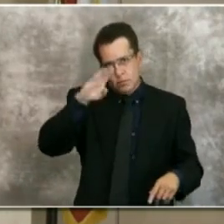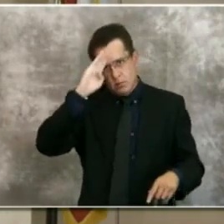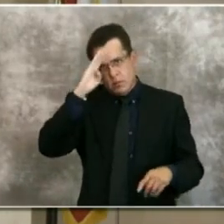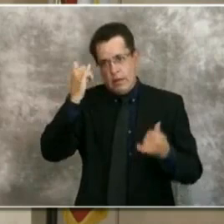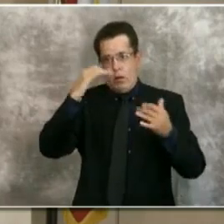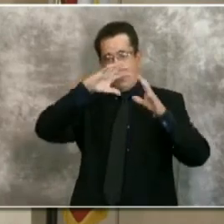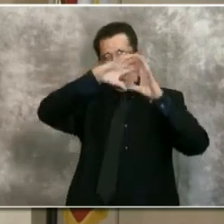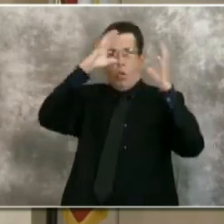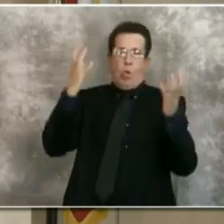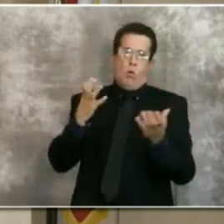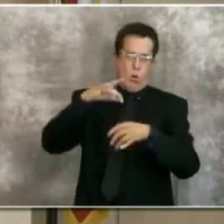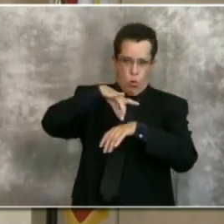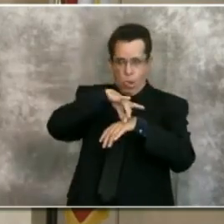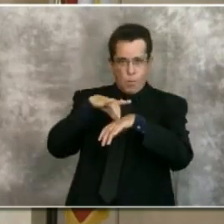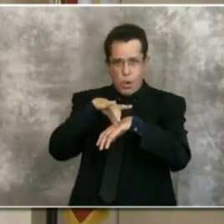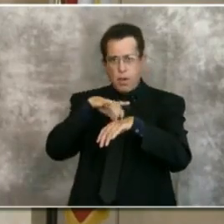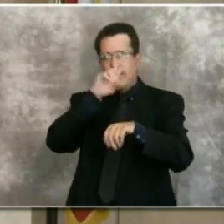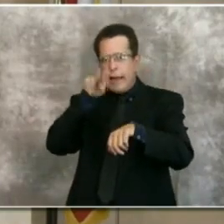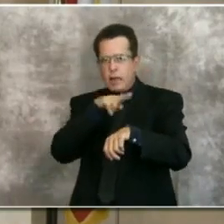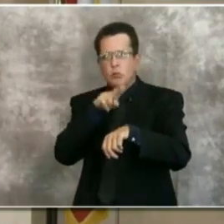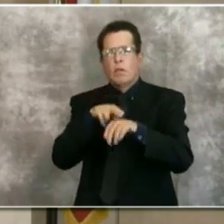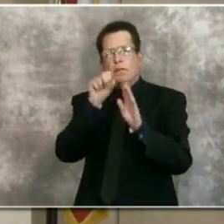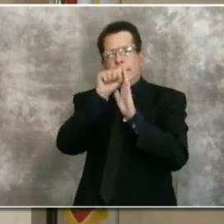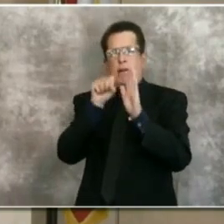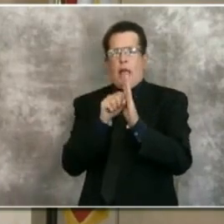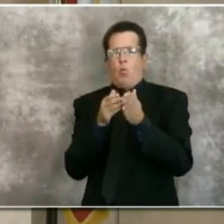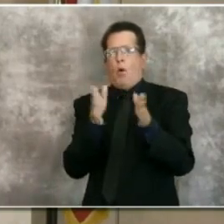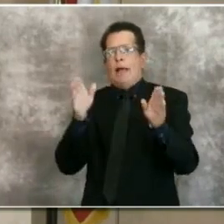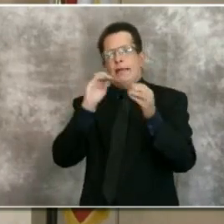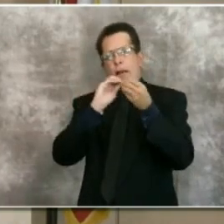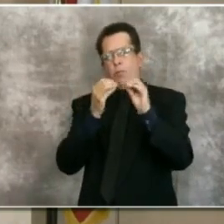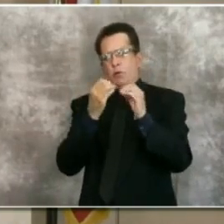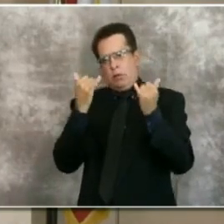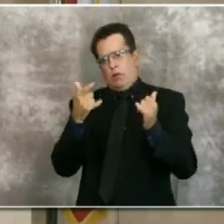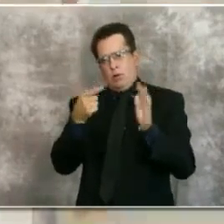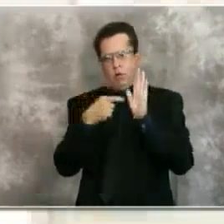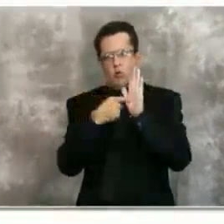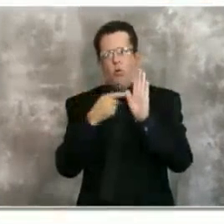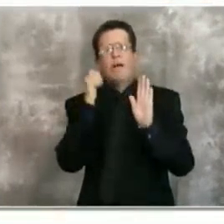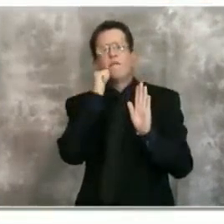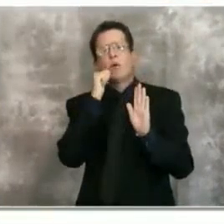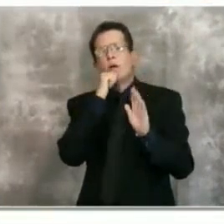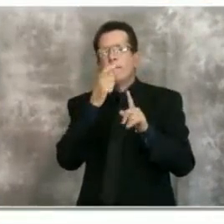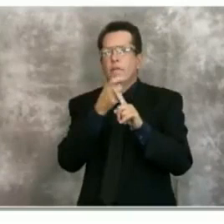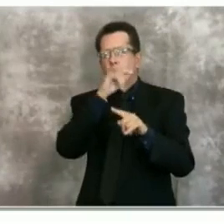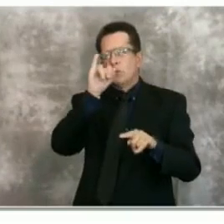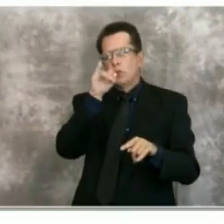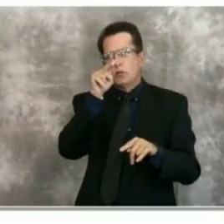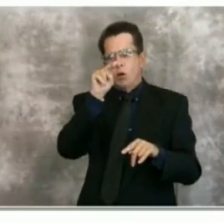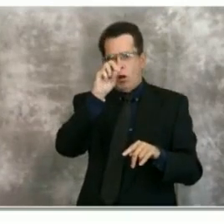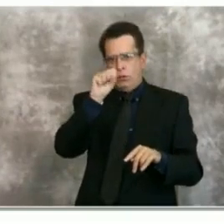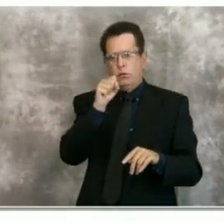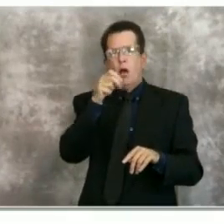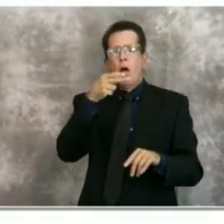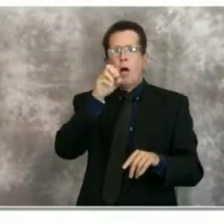DOCTOR WITTEN. THANK YOU CHAIRMAN COX AND GOOD AFTERNOON, EVERYONE.